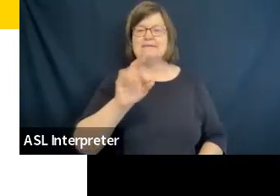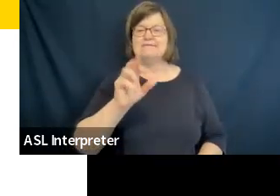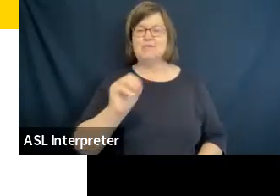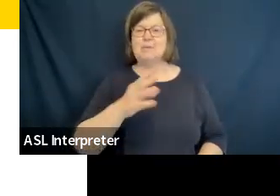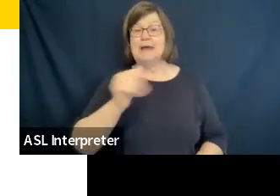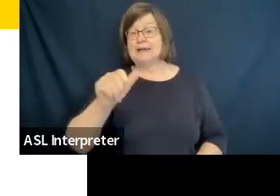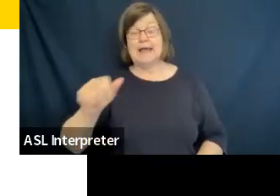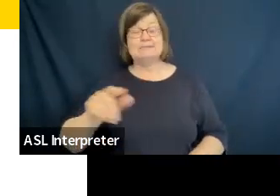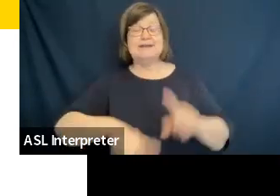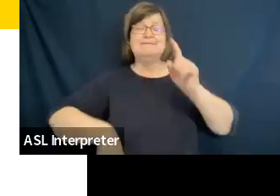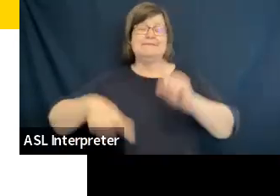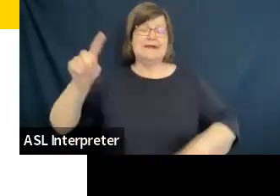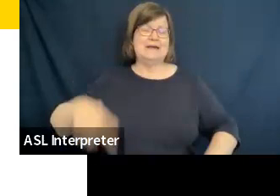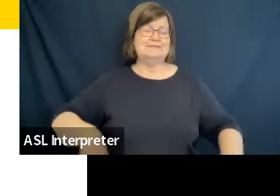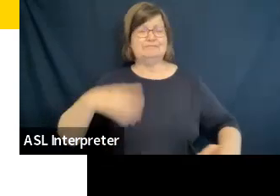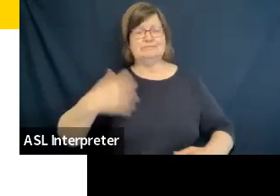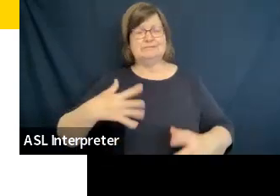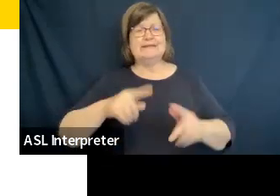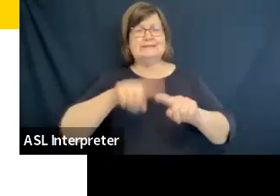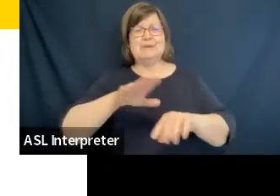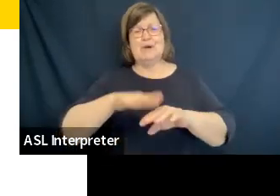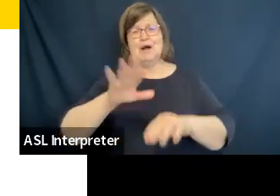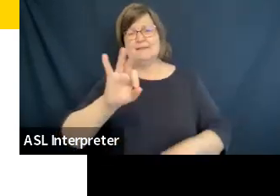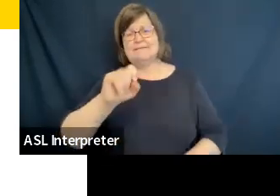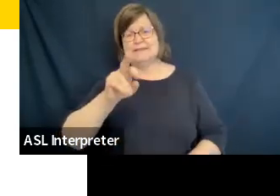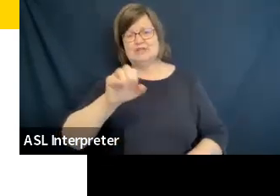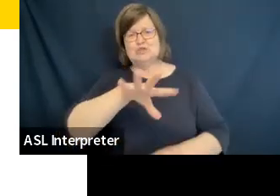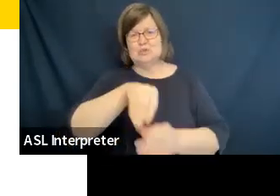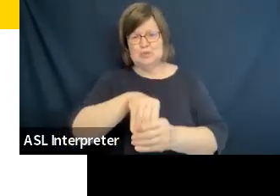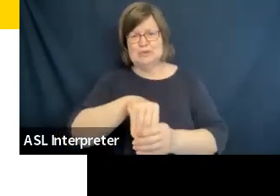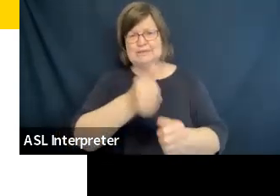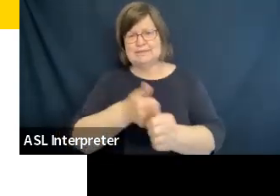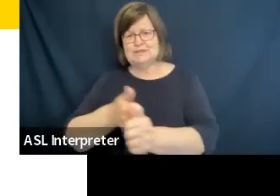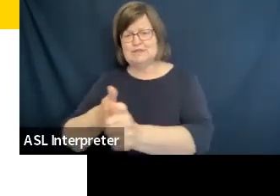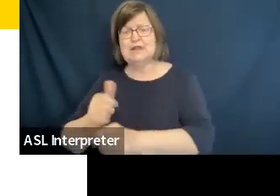so much. You know, depending on what features are included, but, you know, some of the real basics